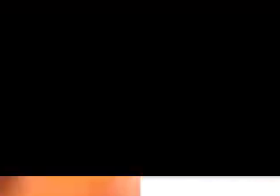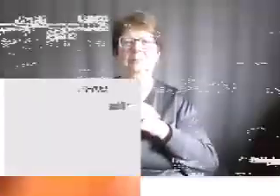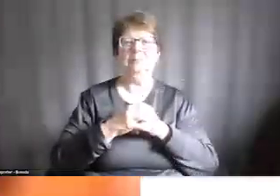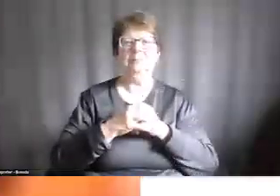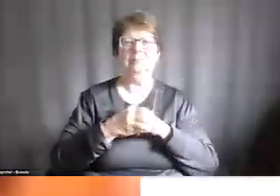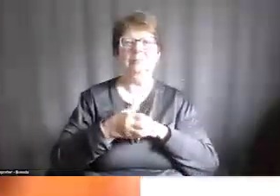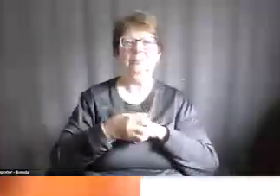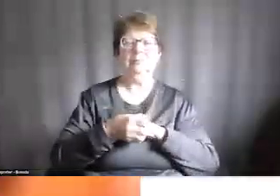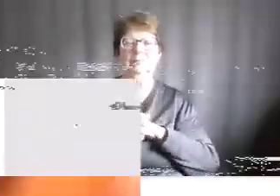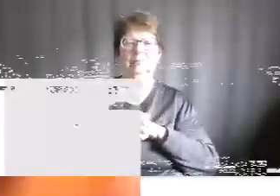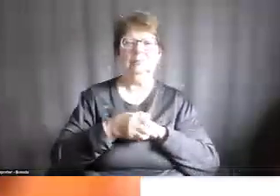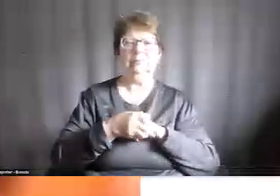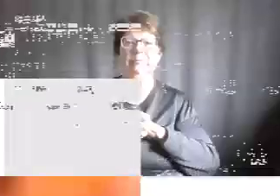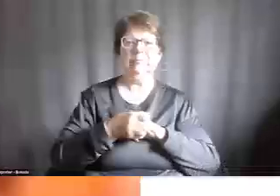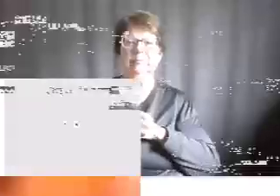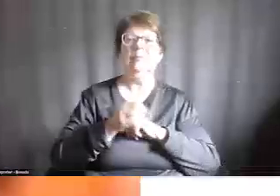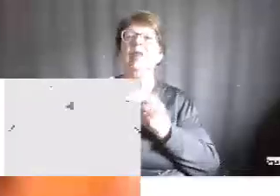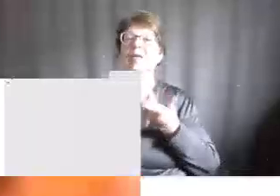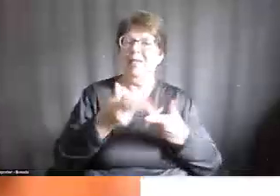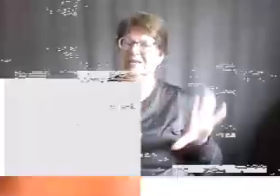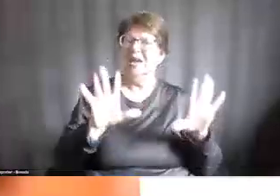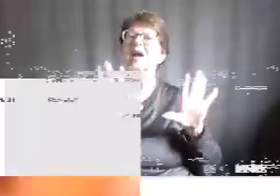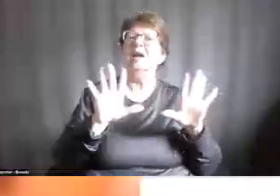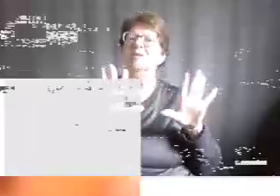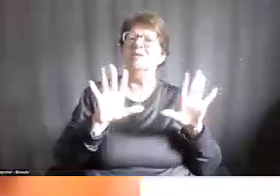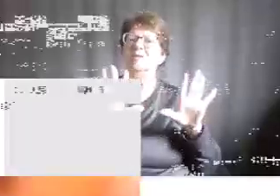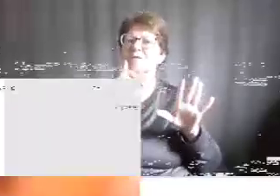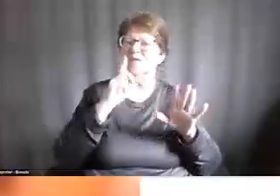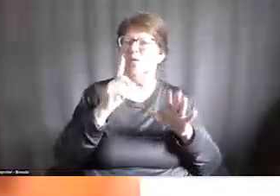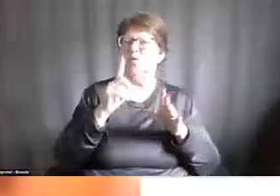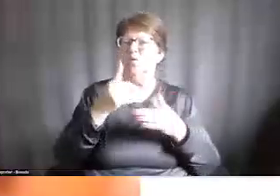Boardroom: And Chair Bernie, that's everyone who signed up for today's public comment. Alright, thank you so much.